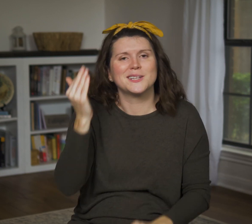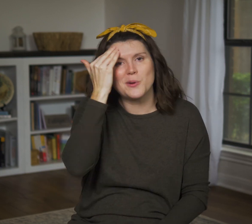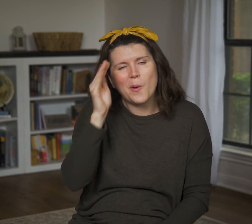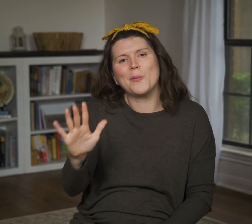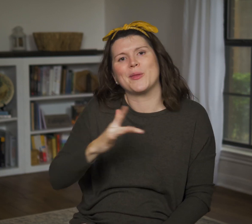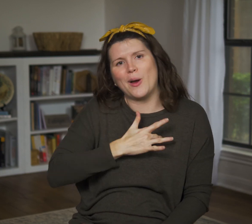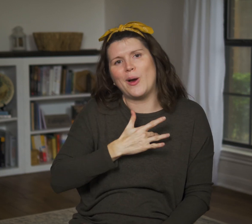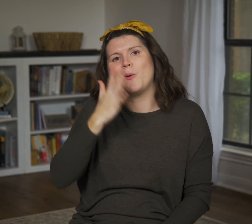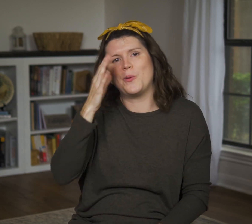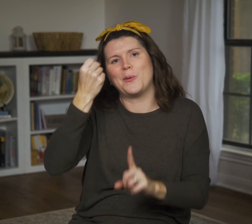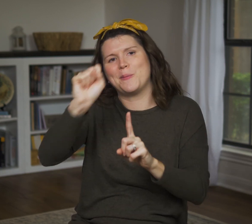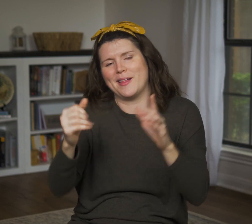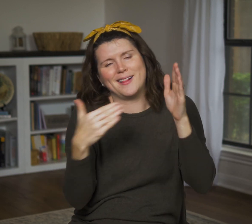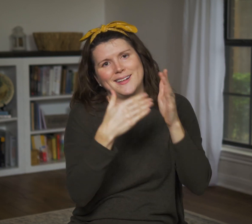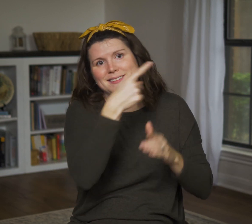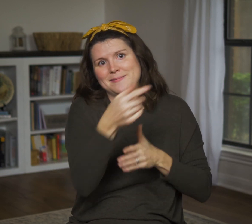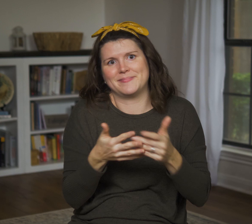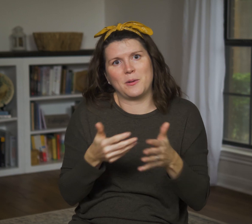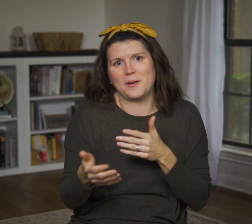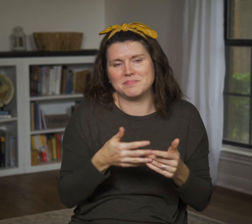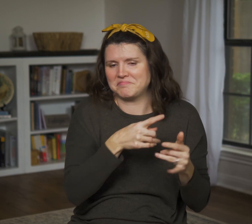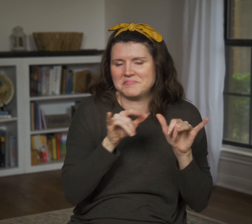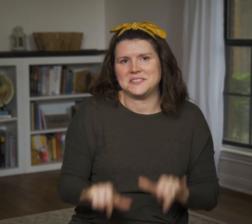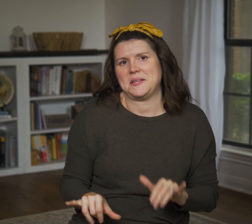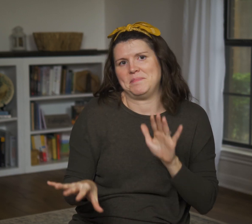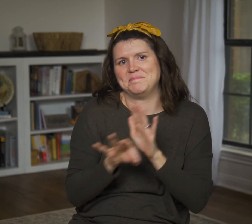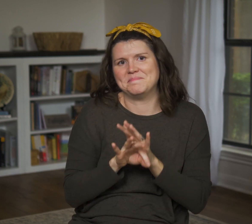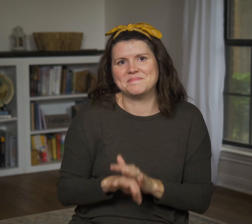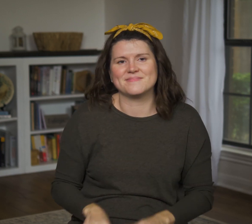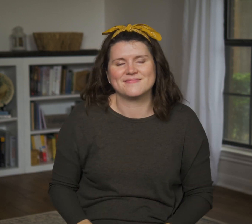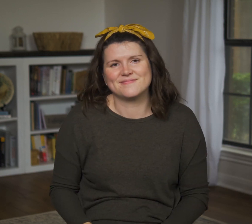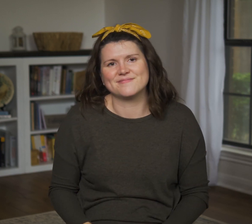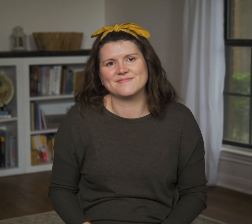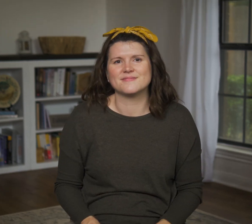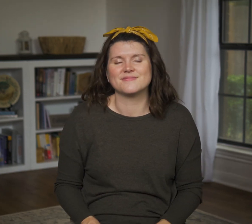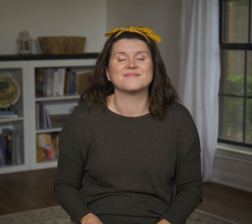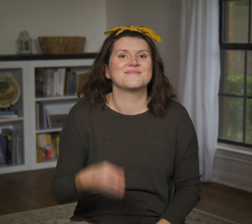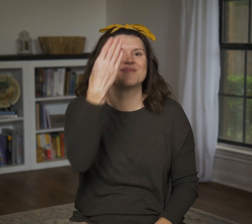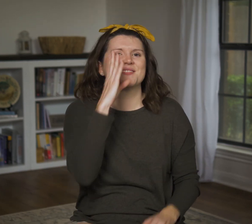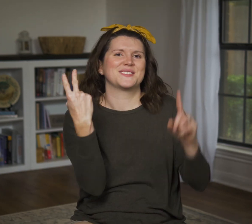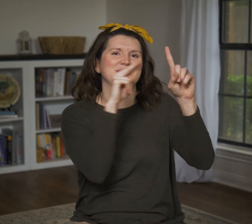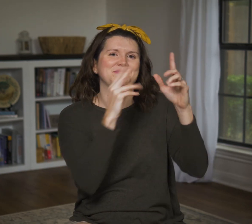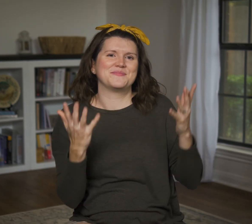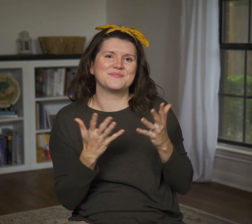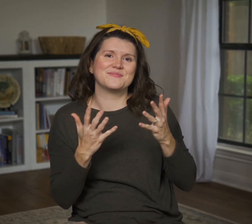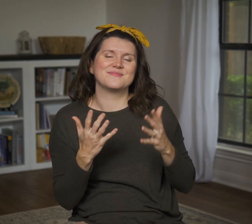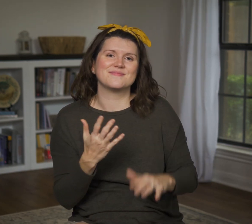knowing all the ways their hearts would rebel against Him. The God Shot: